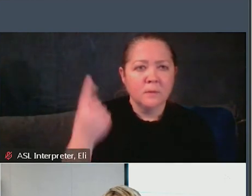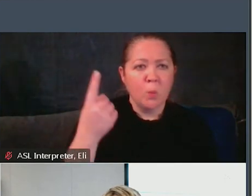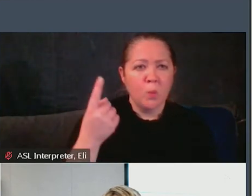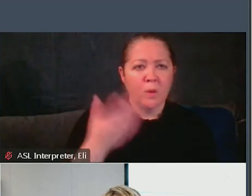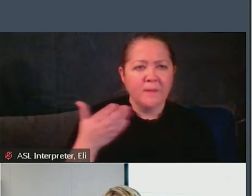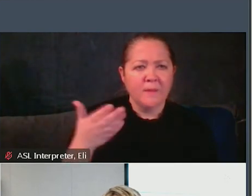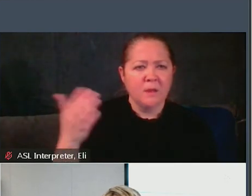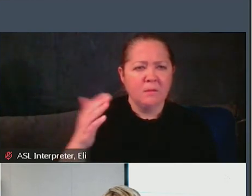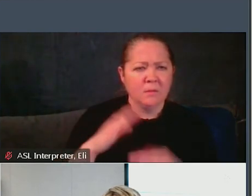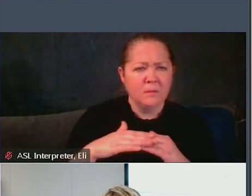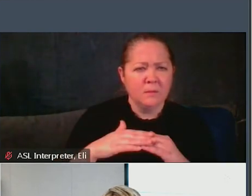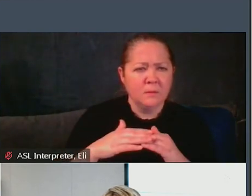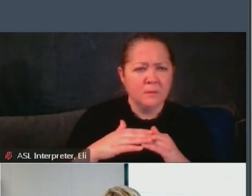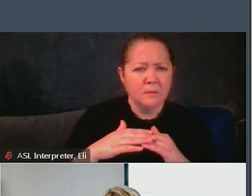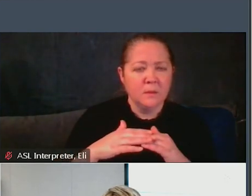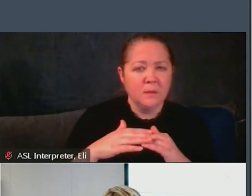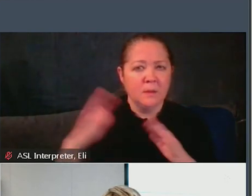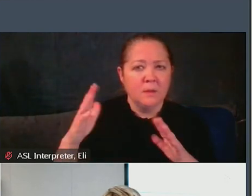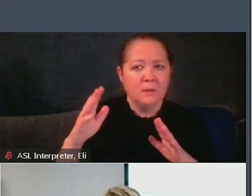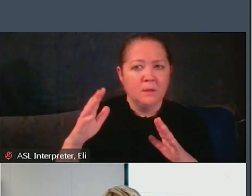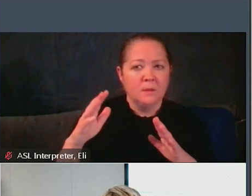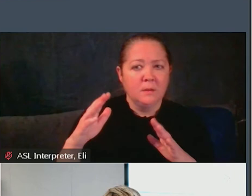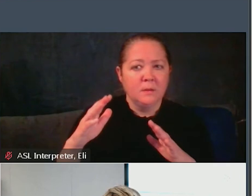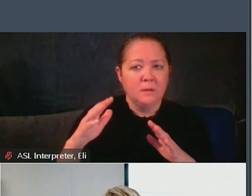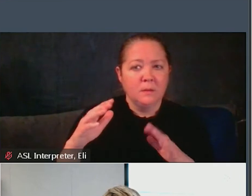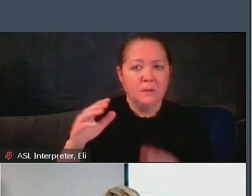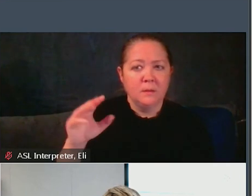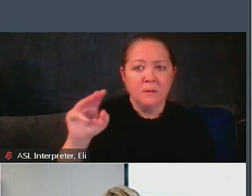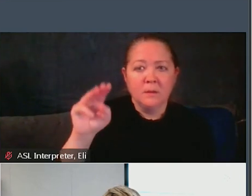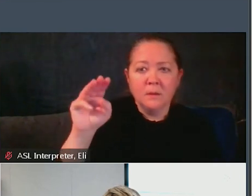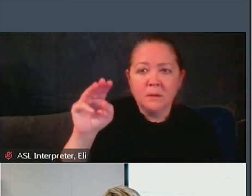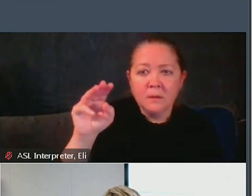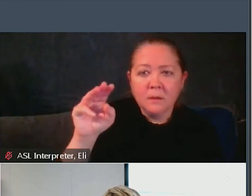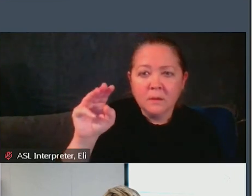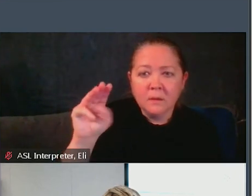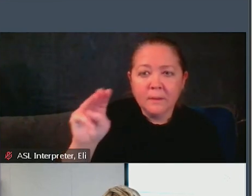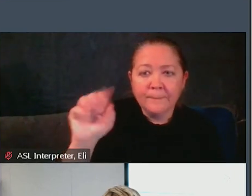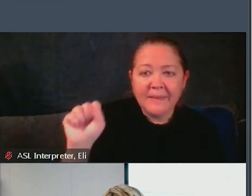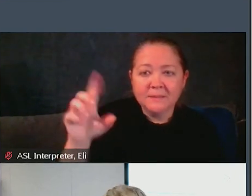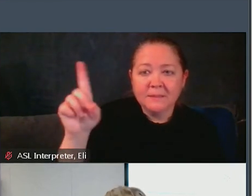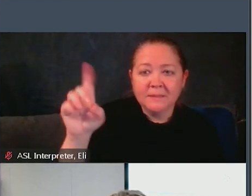Other folks need to be muted, but Ms. Dennard, is that you? Yes, this is me. Hi,